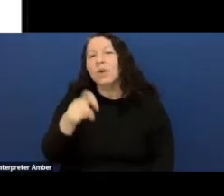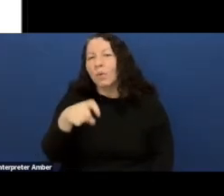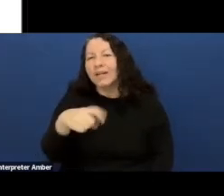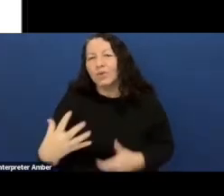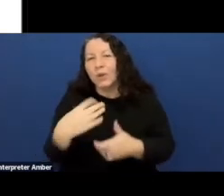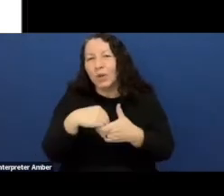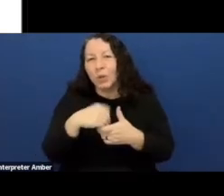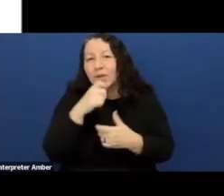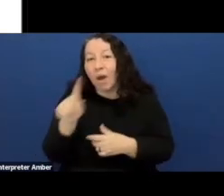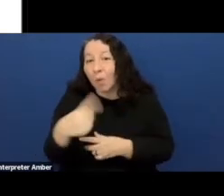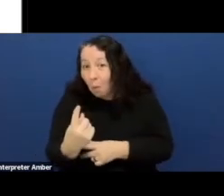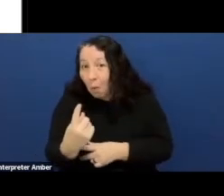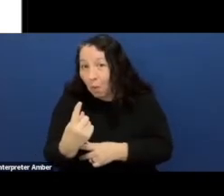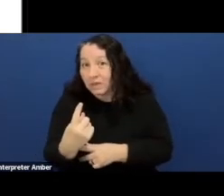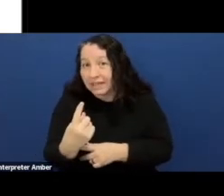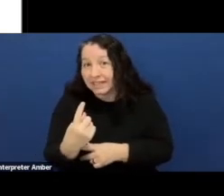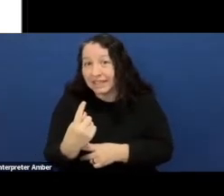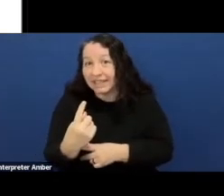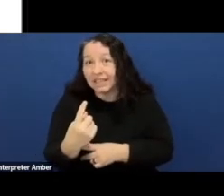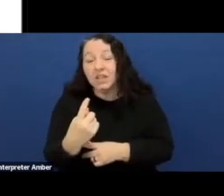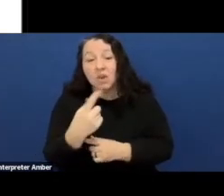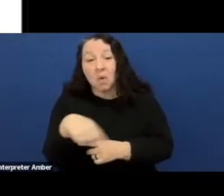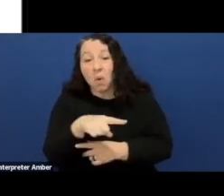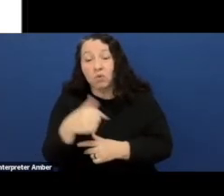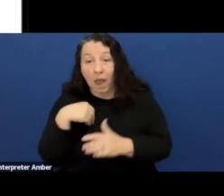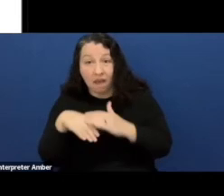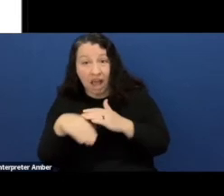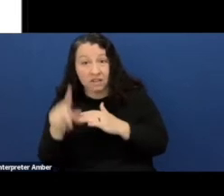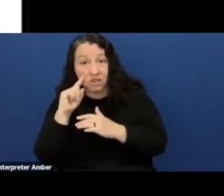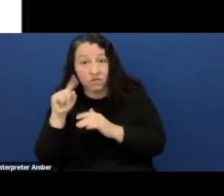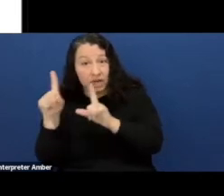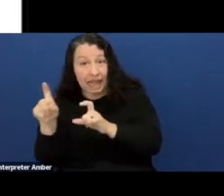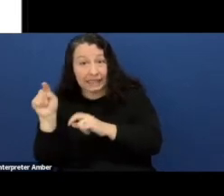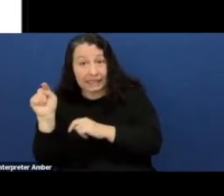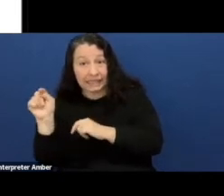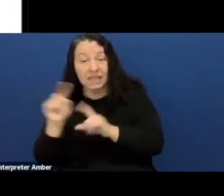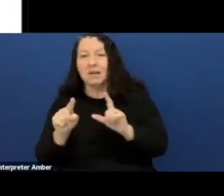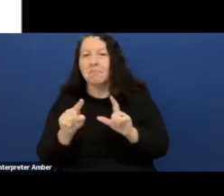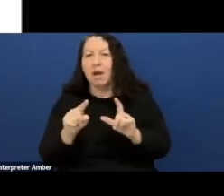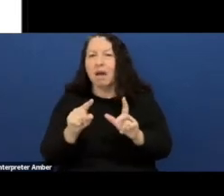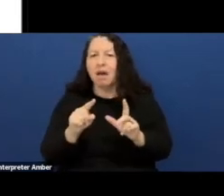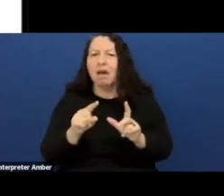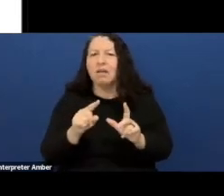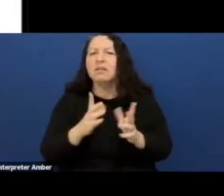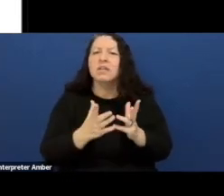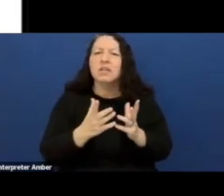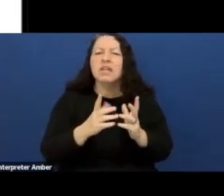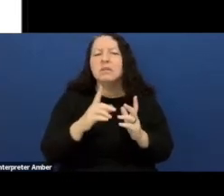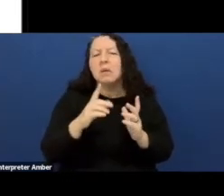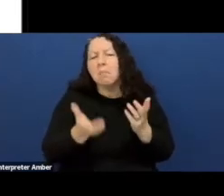this before is the testing bias. We need to include not only those who have access to